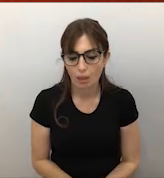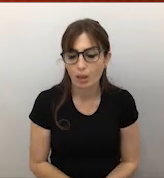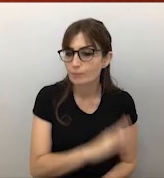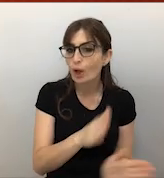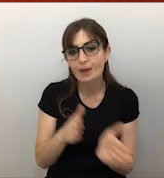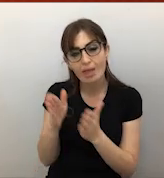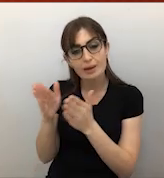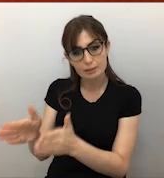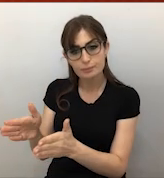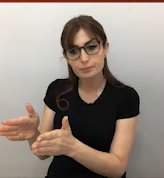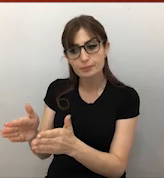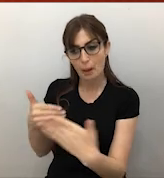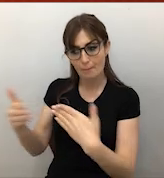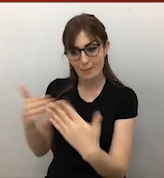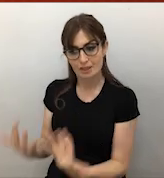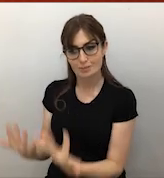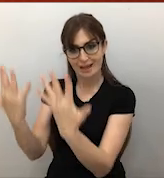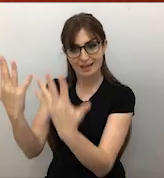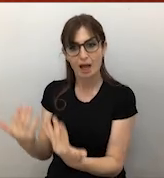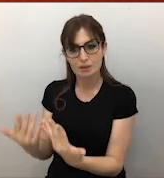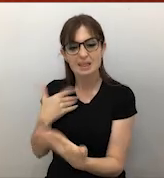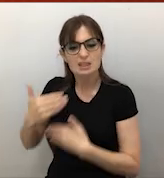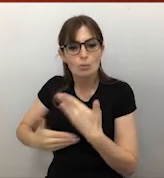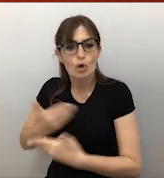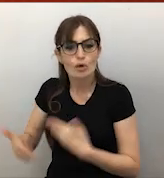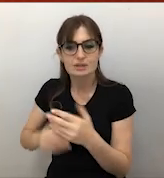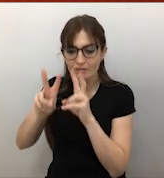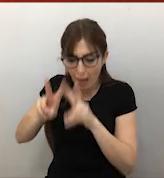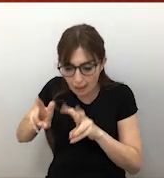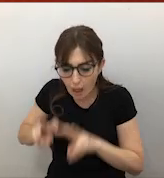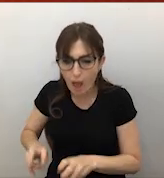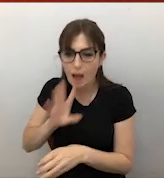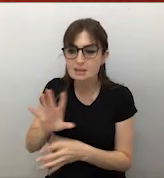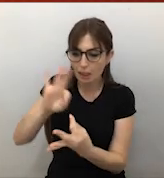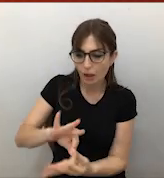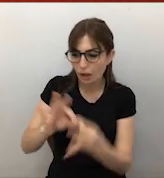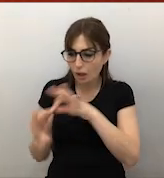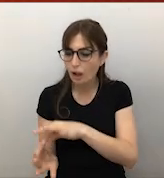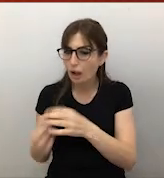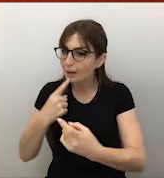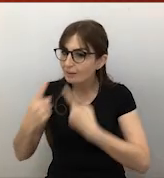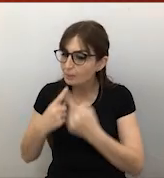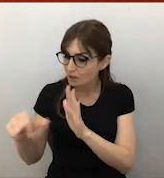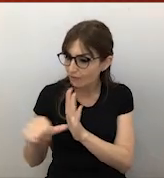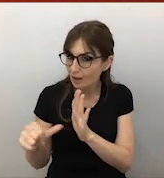On the other hand, management accounting is the process of analysing and interpreting financial information